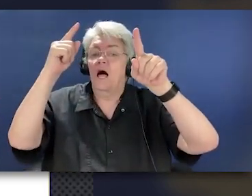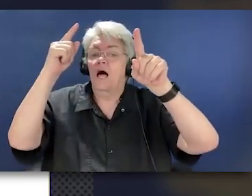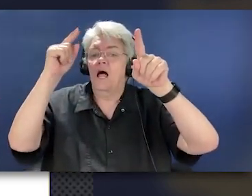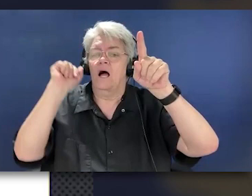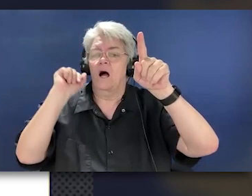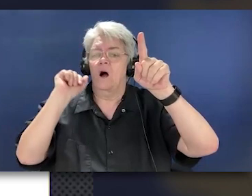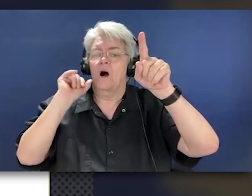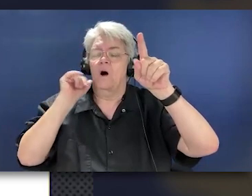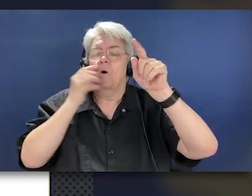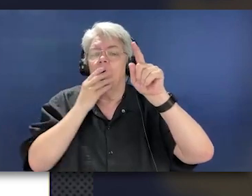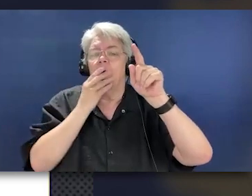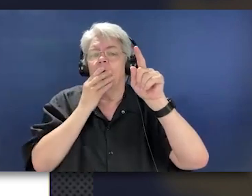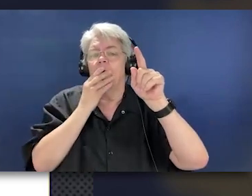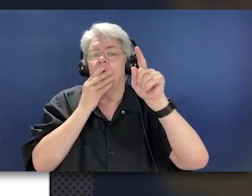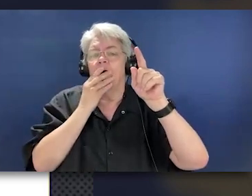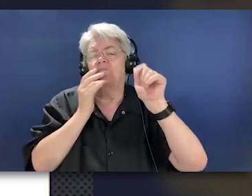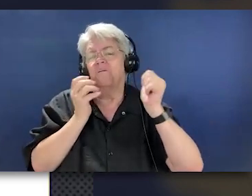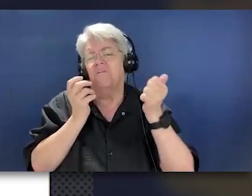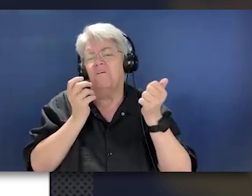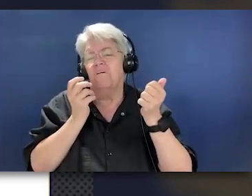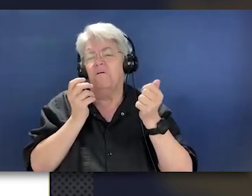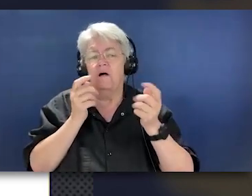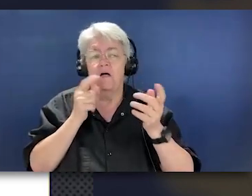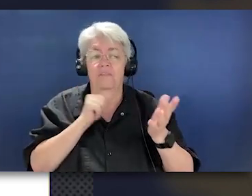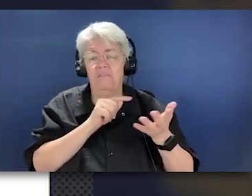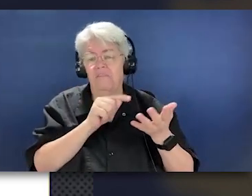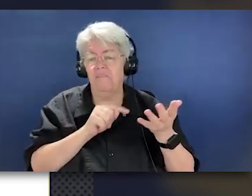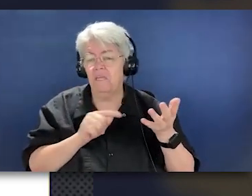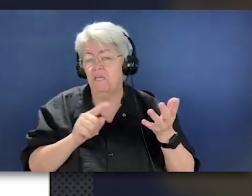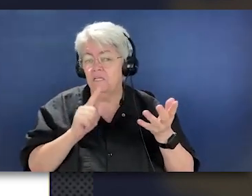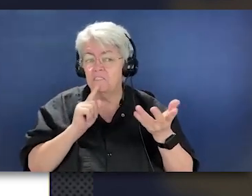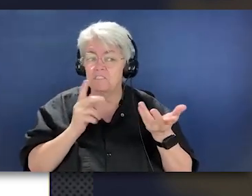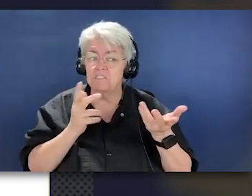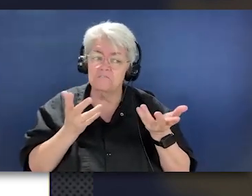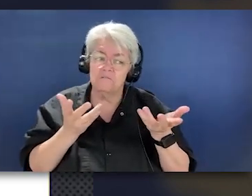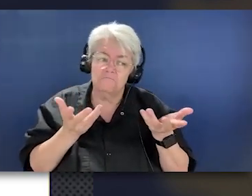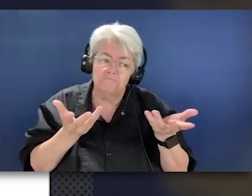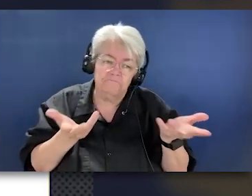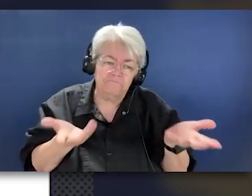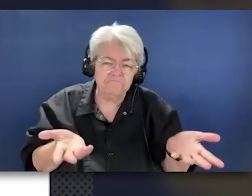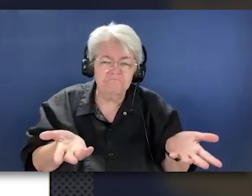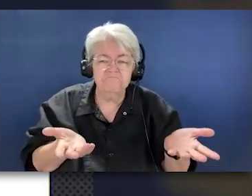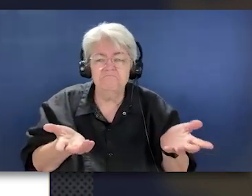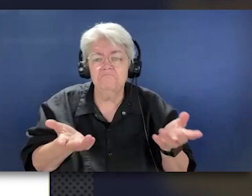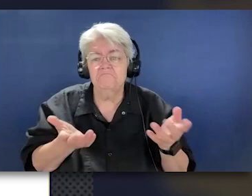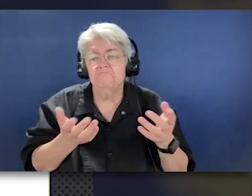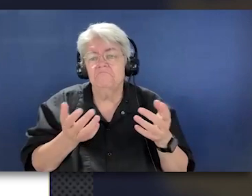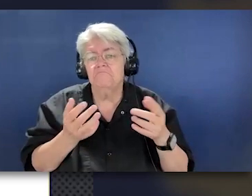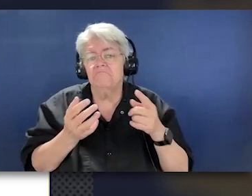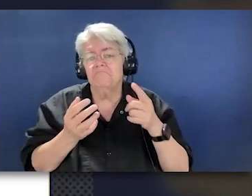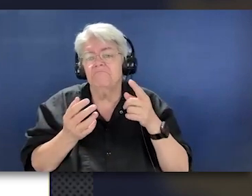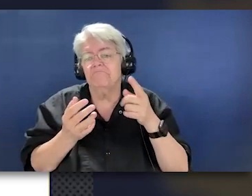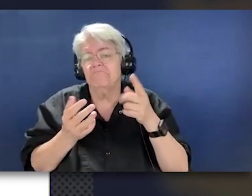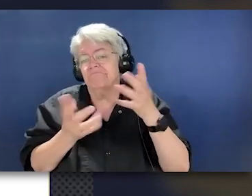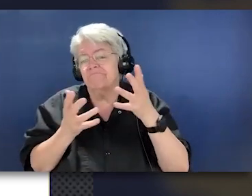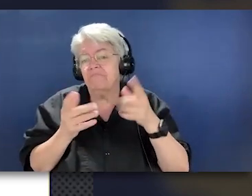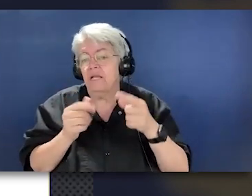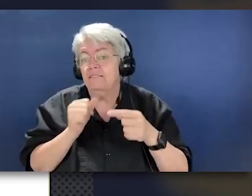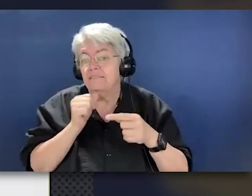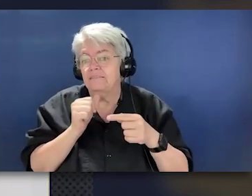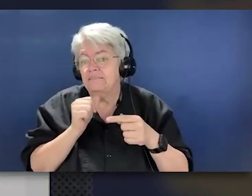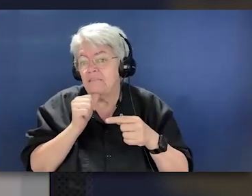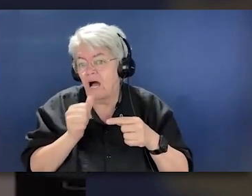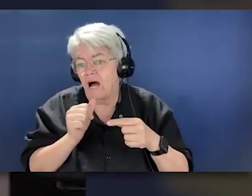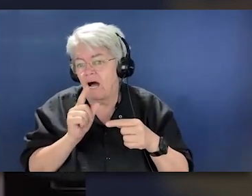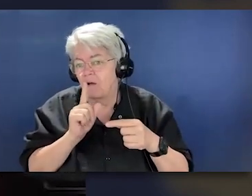maybe most of these things are actually a little bit of the traveling salvation show where you’re